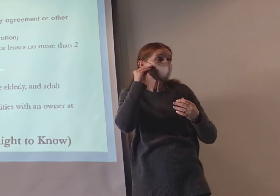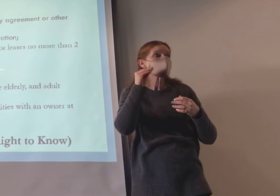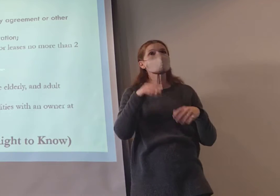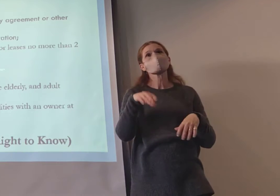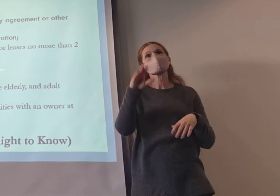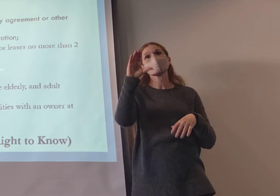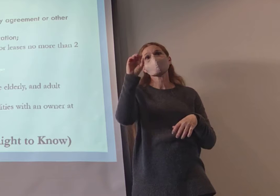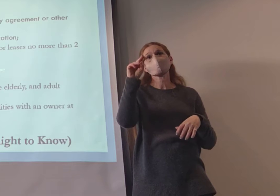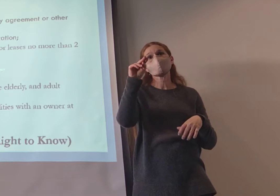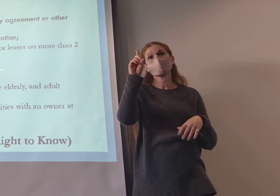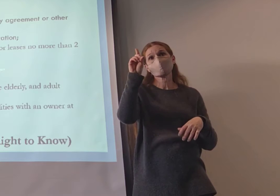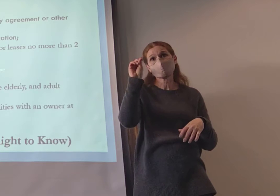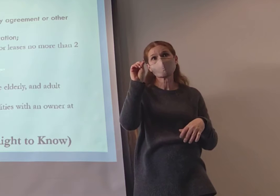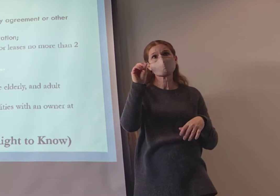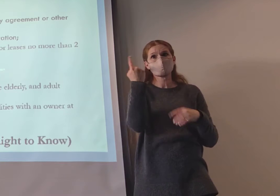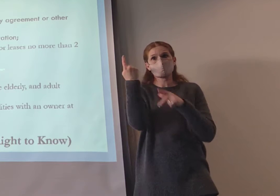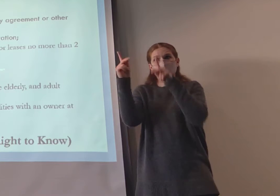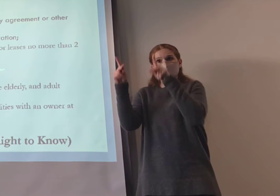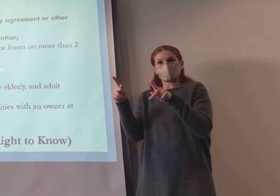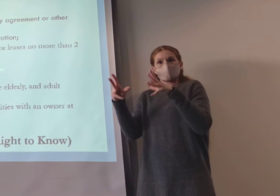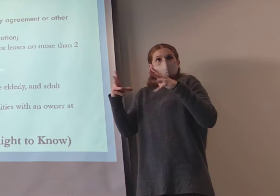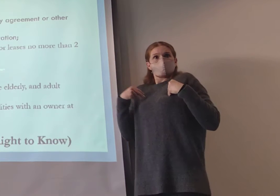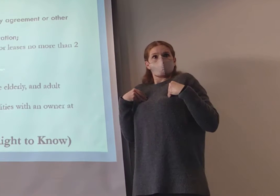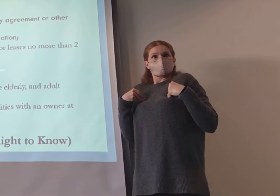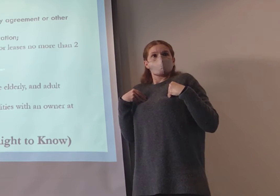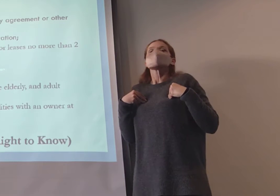That person or landlord does not have to give a reason.